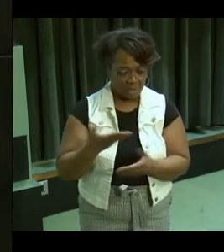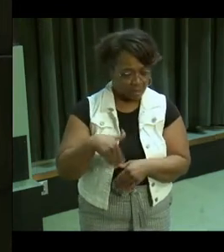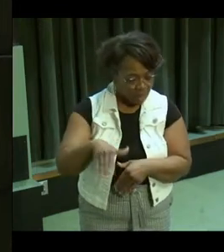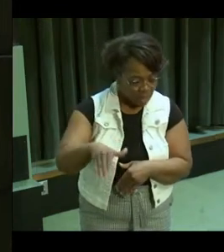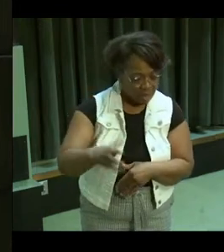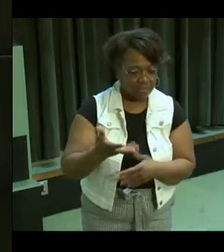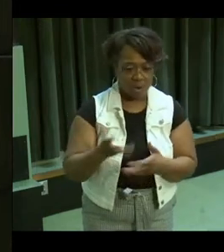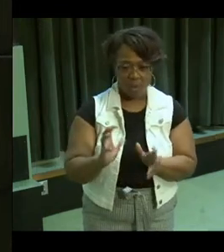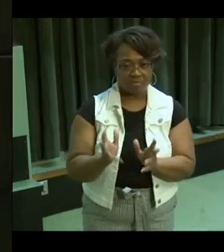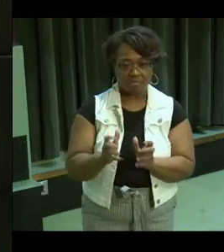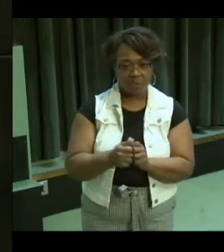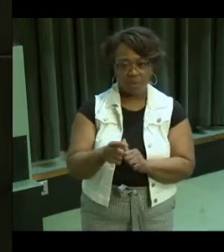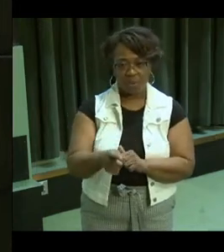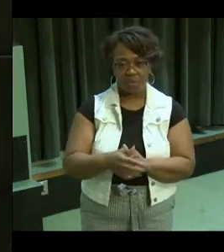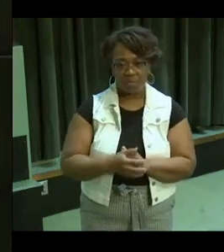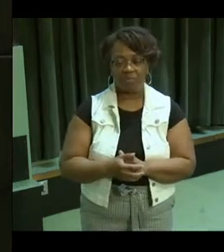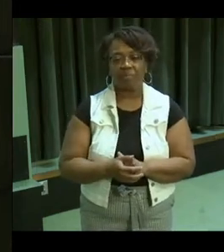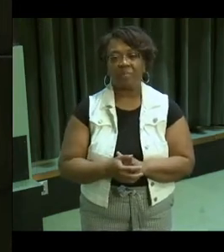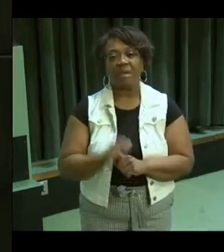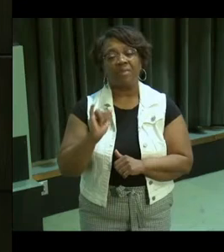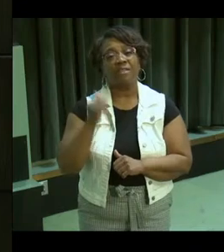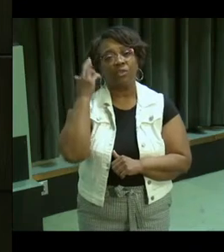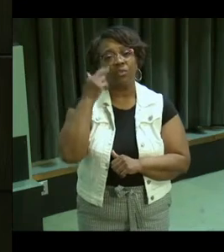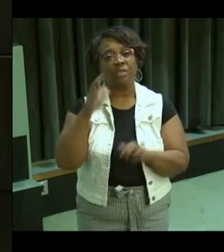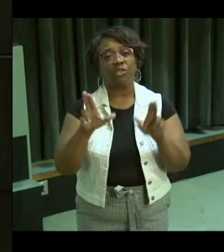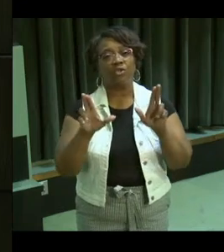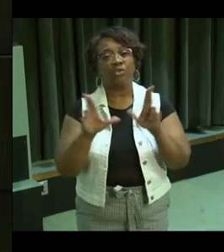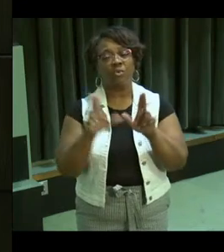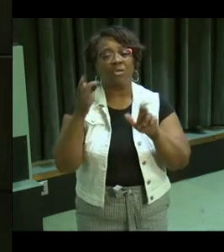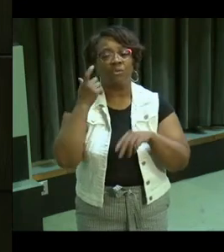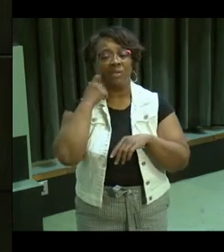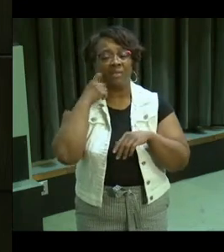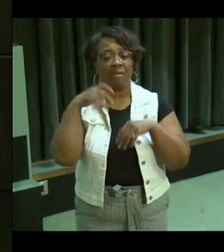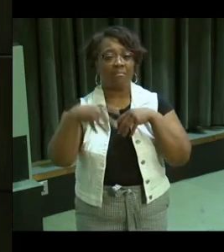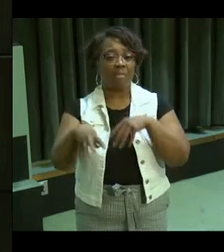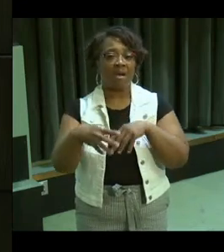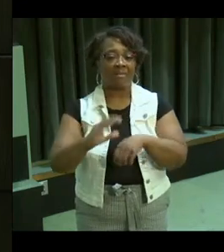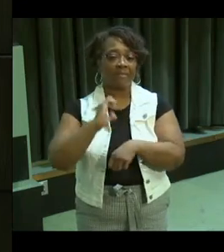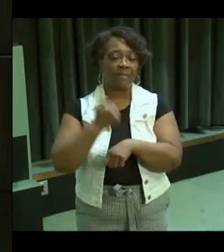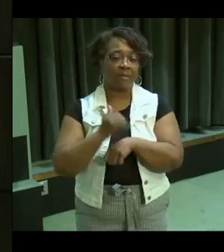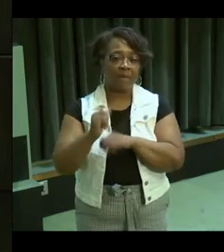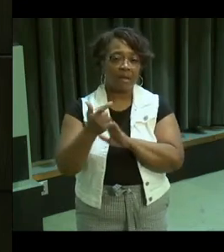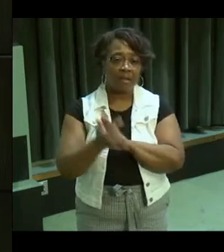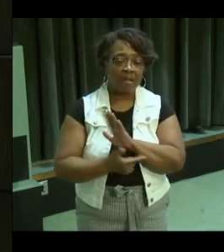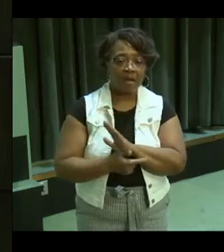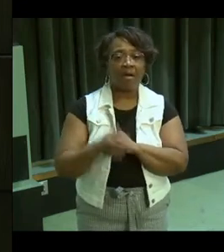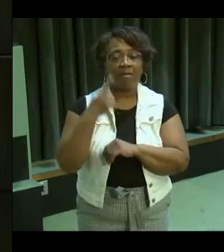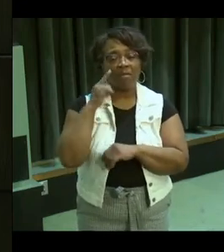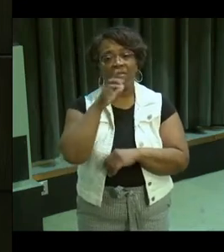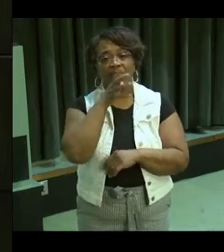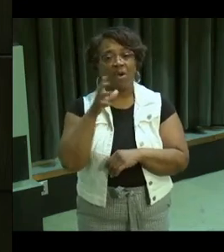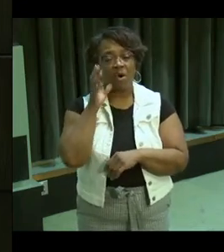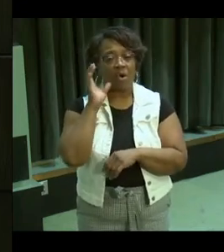there. Like they do not want to speak with you. So that's why the union, you know, did that